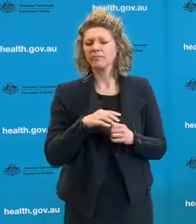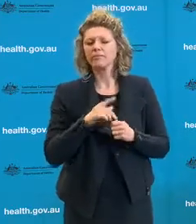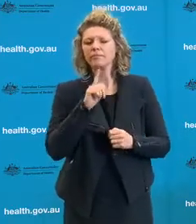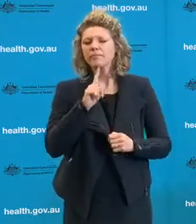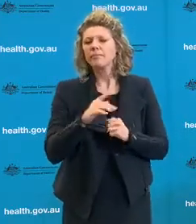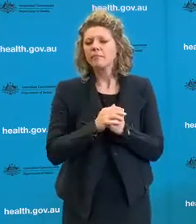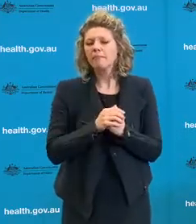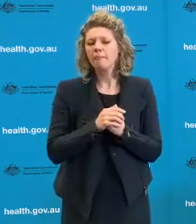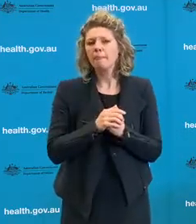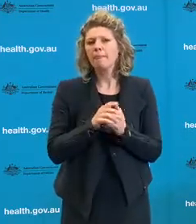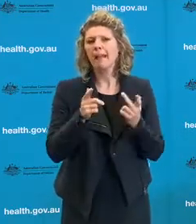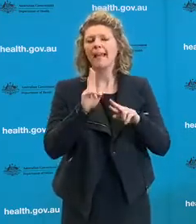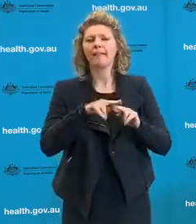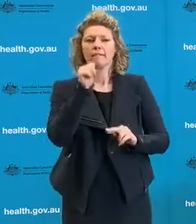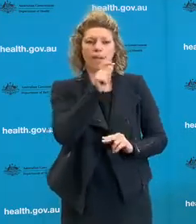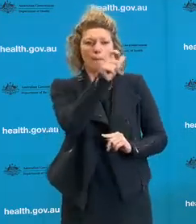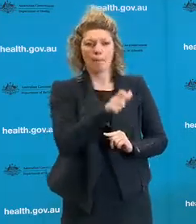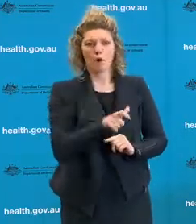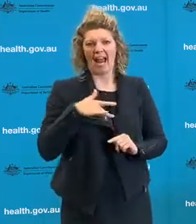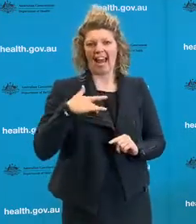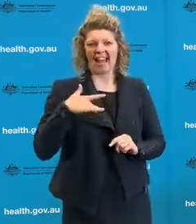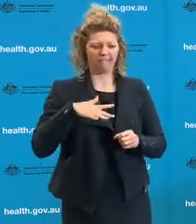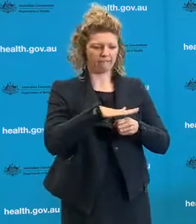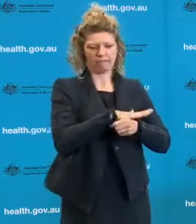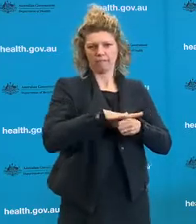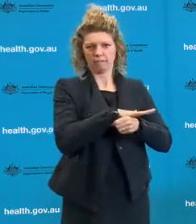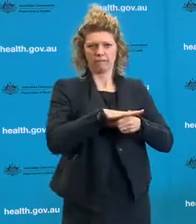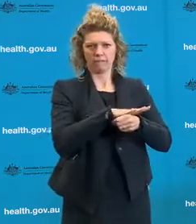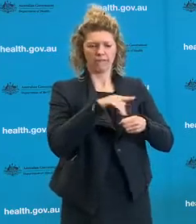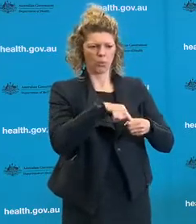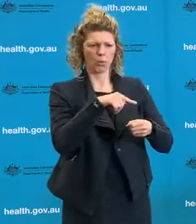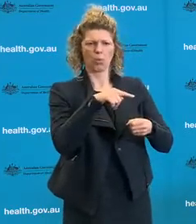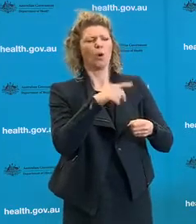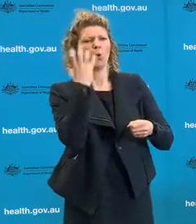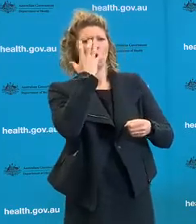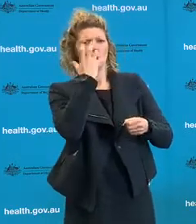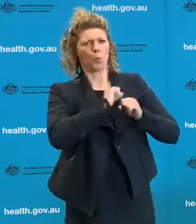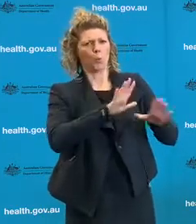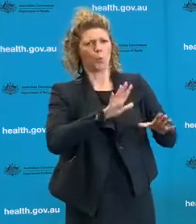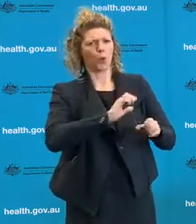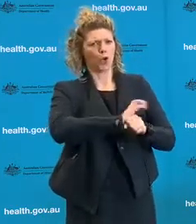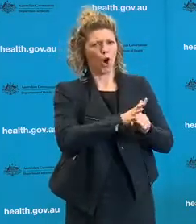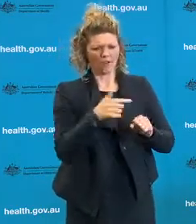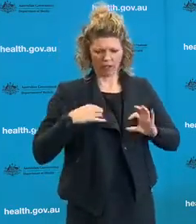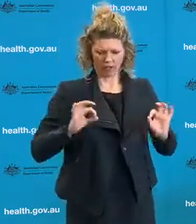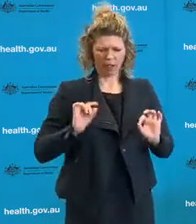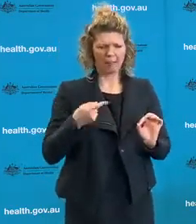been in a hot spot? And a hot spot as defined nationally across the country?